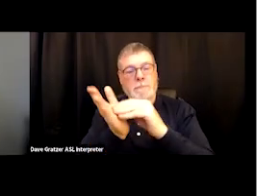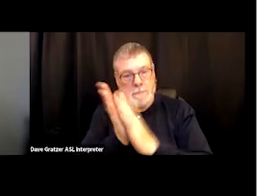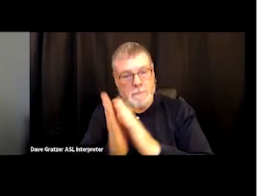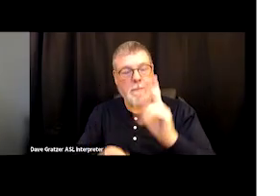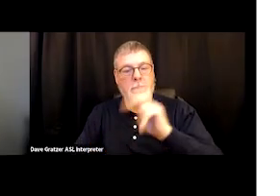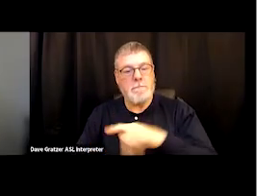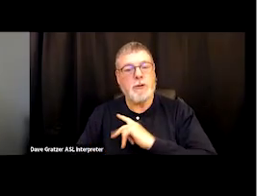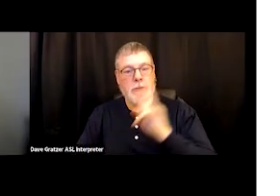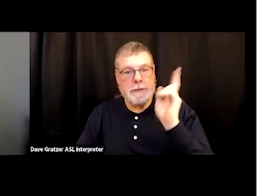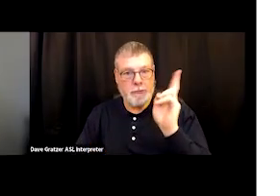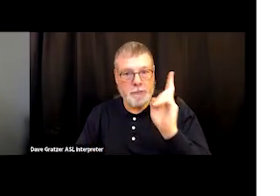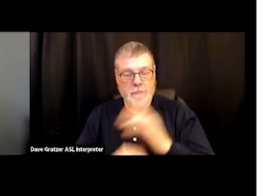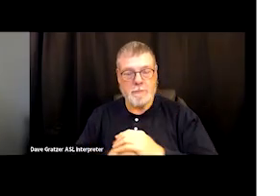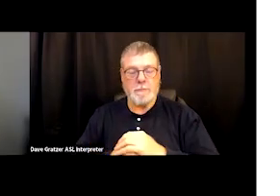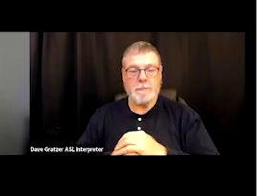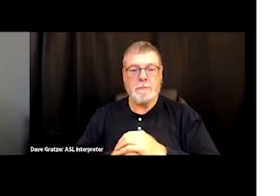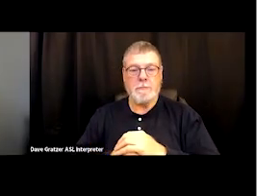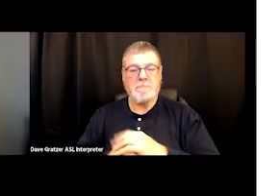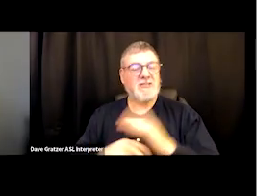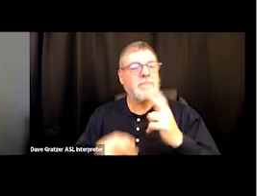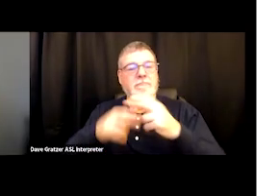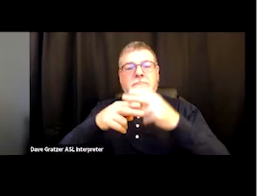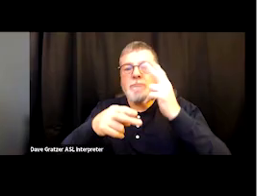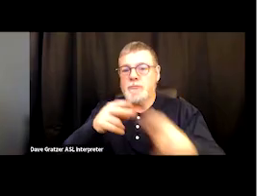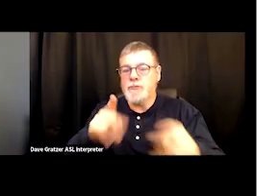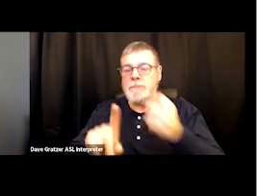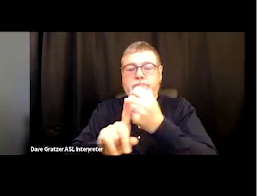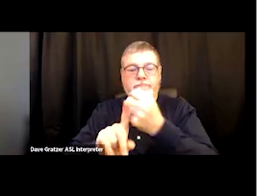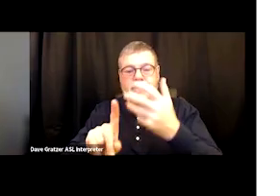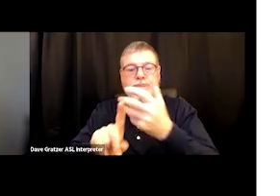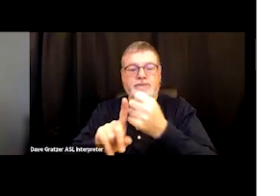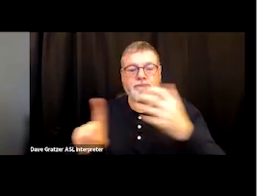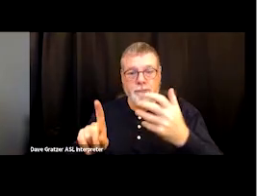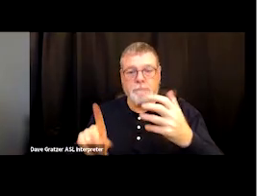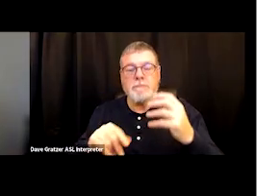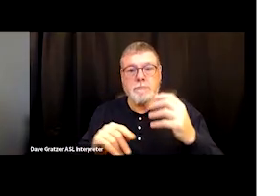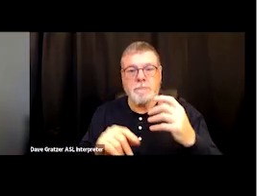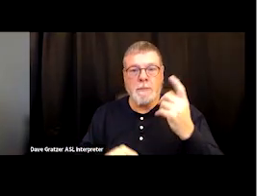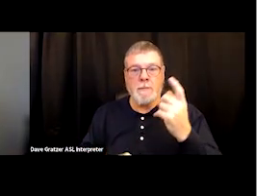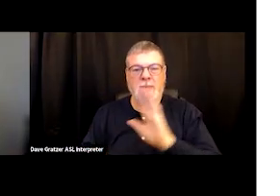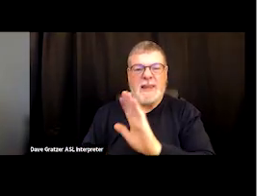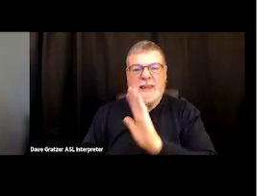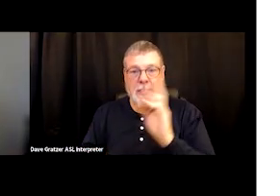So you can provide kind of a brief overview of the person's personal history